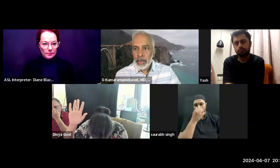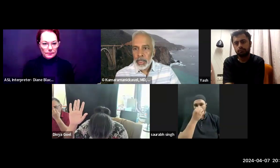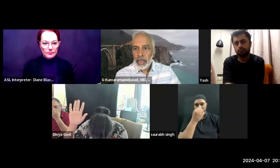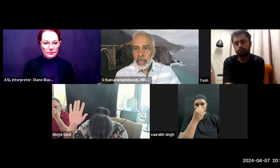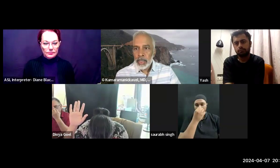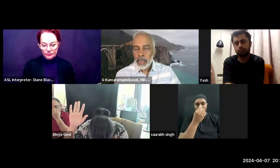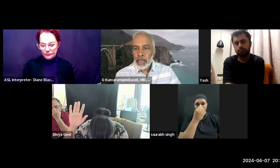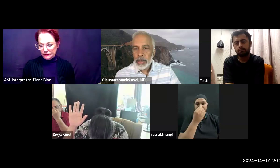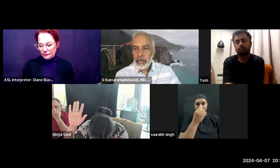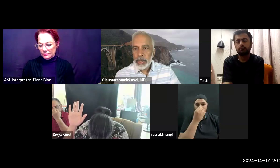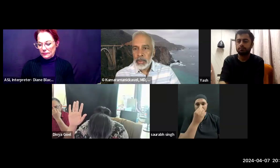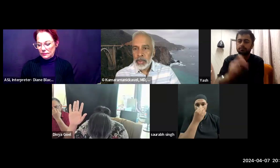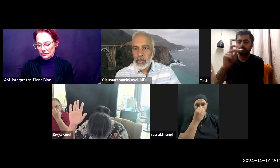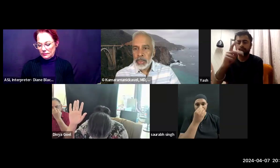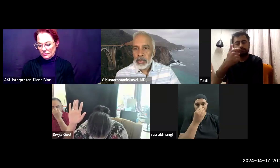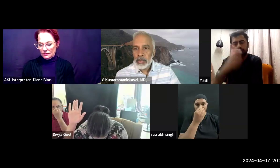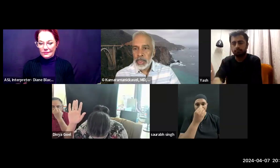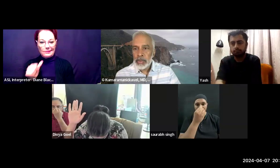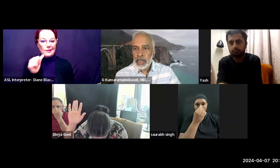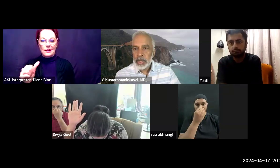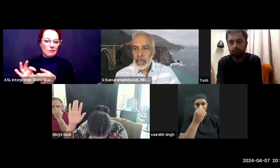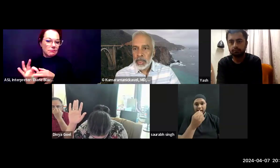okay yes some question from Divya I think right.